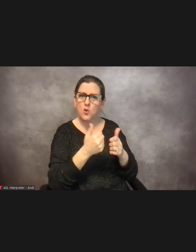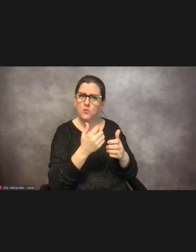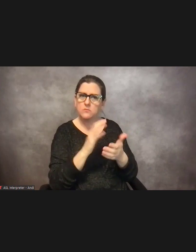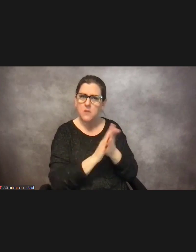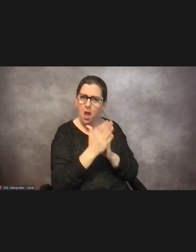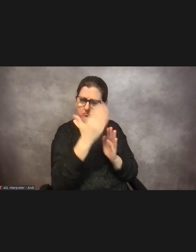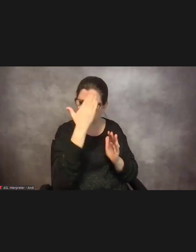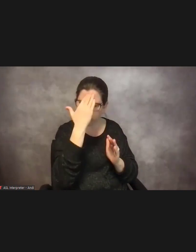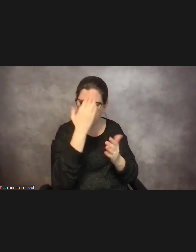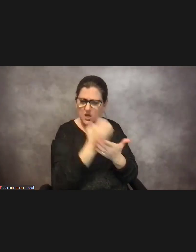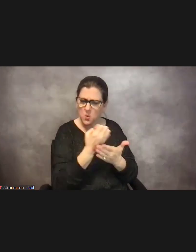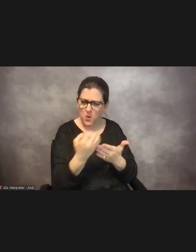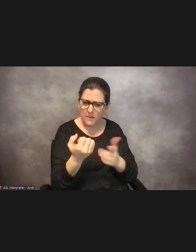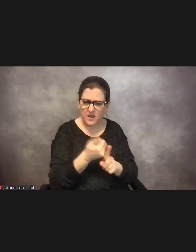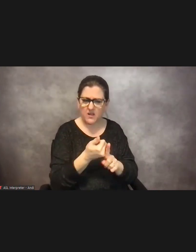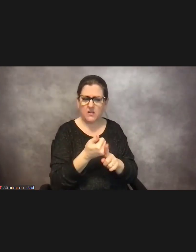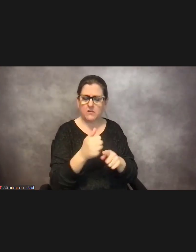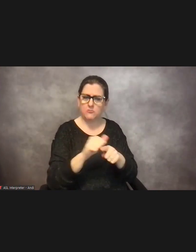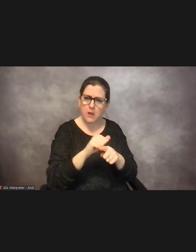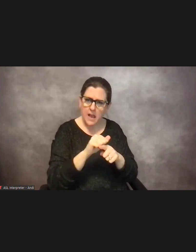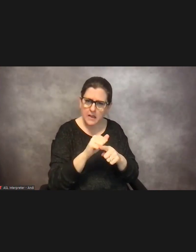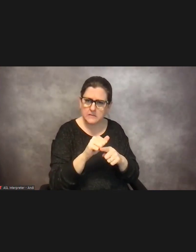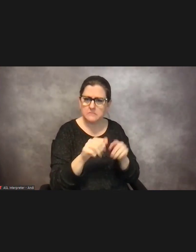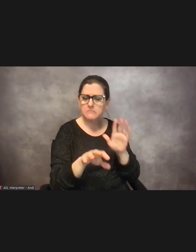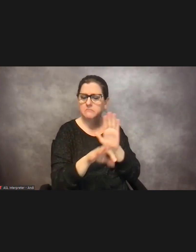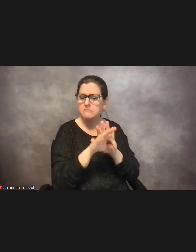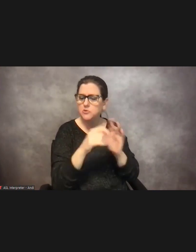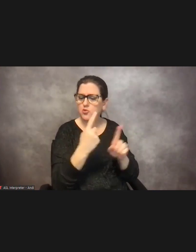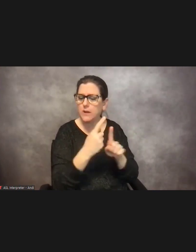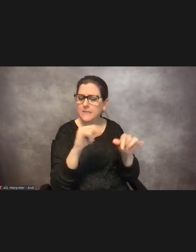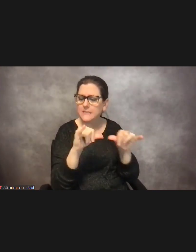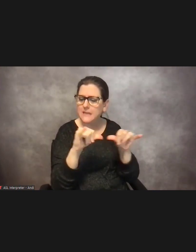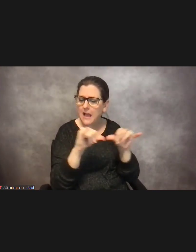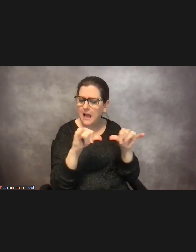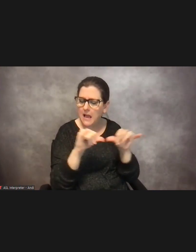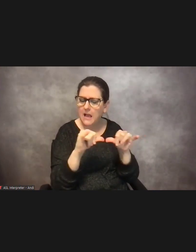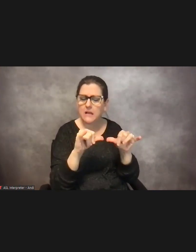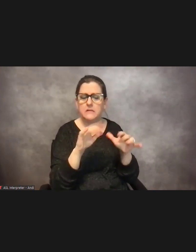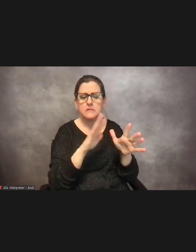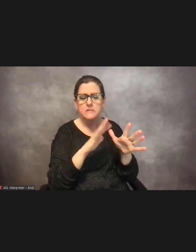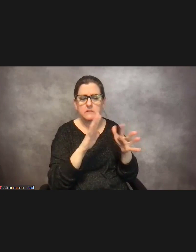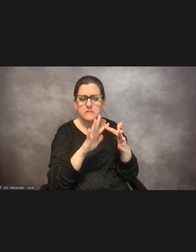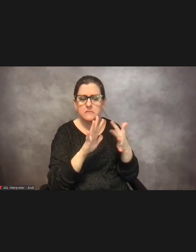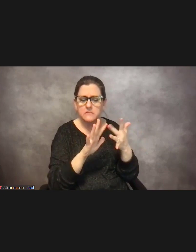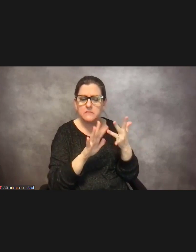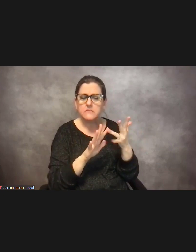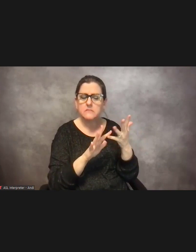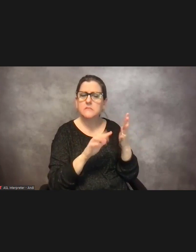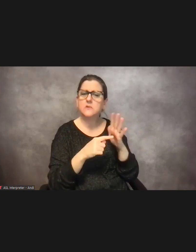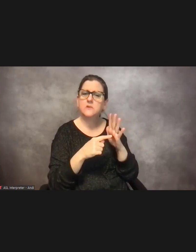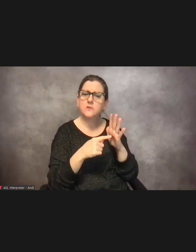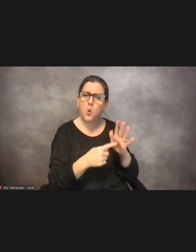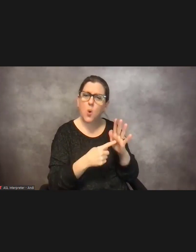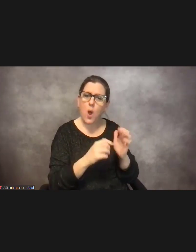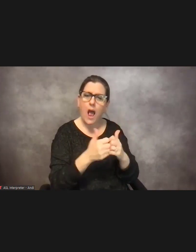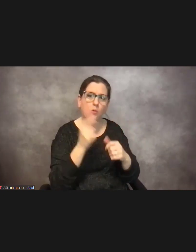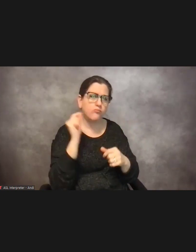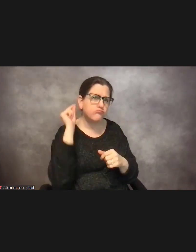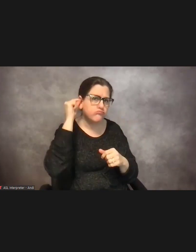with your screening equipment, to give you practice in selecting the correct size probe covers, to demonstrate how to insert that